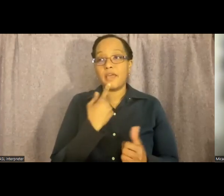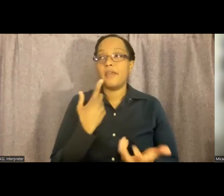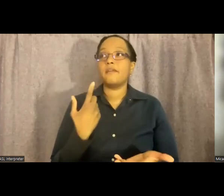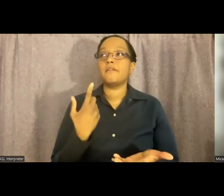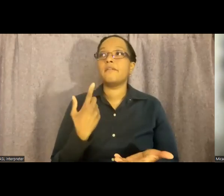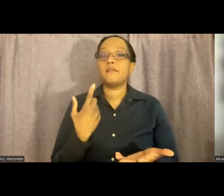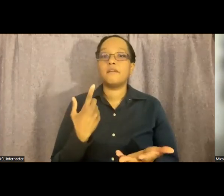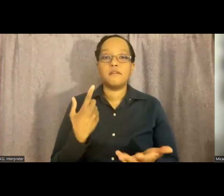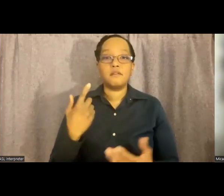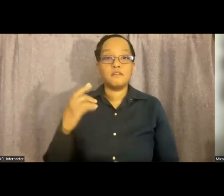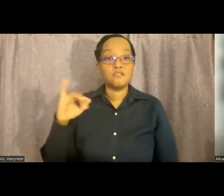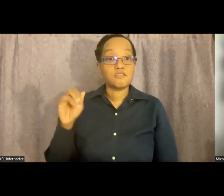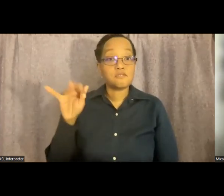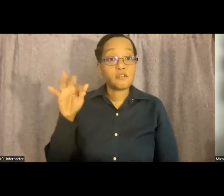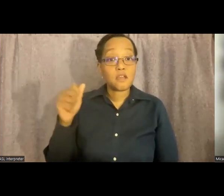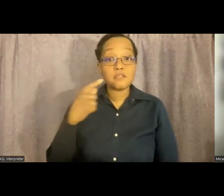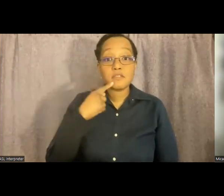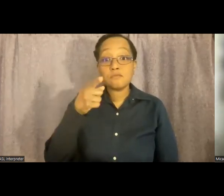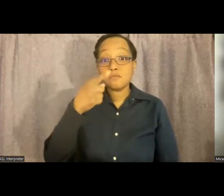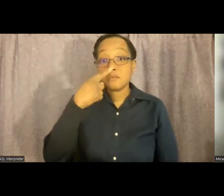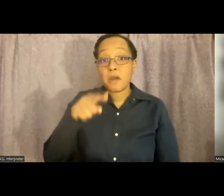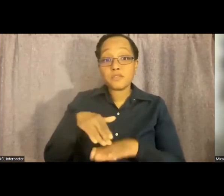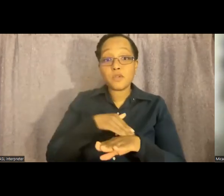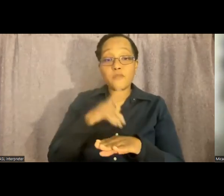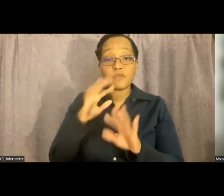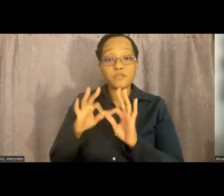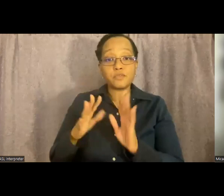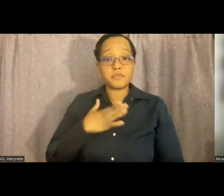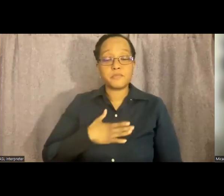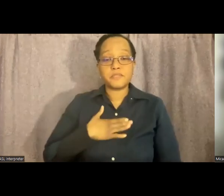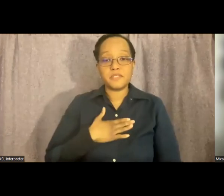Michaela, can you slow down for our interpreters please?